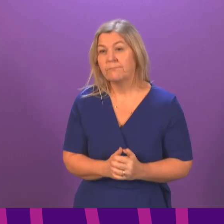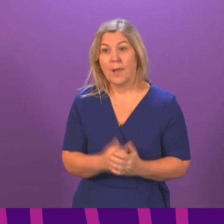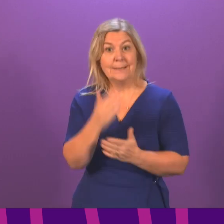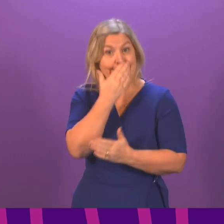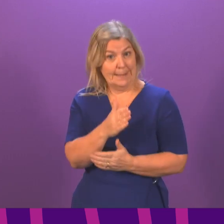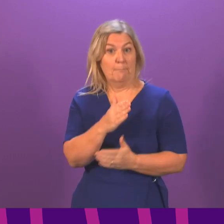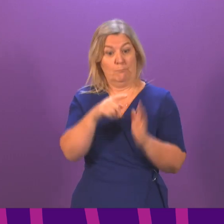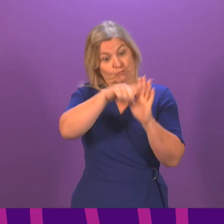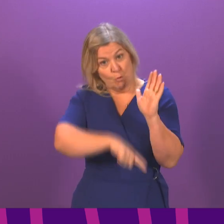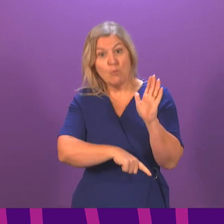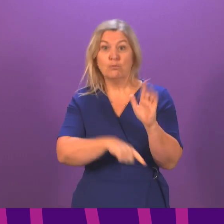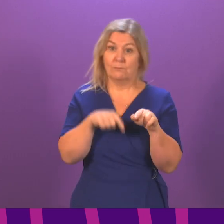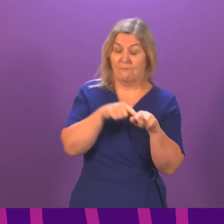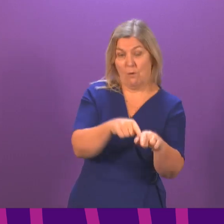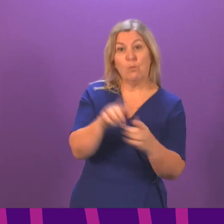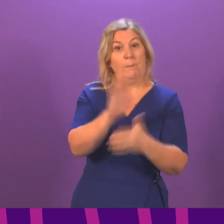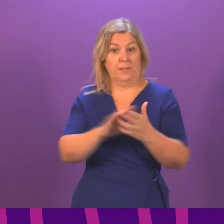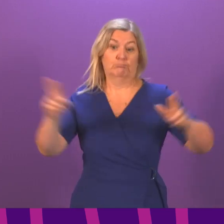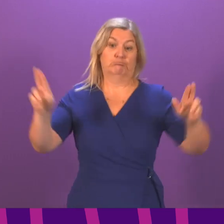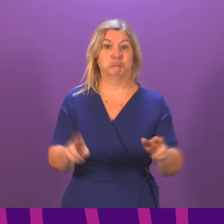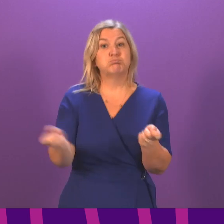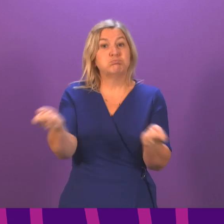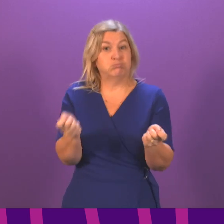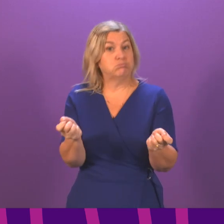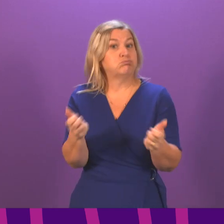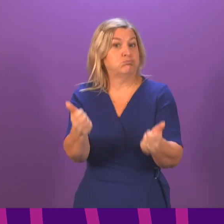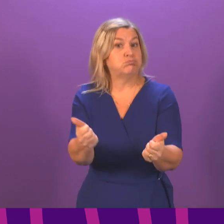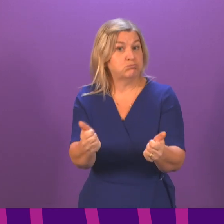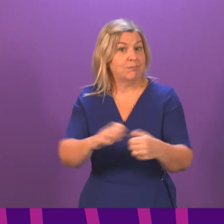effect on curbing transmission of the virus, but we cannot be complacent; we want infection